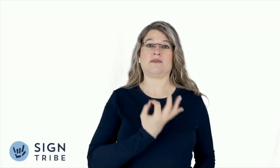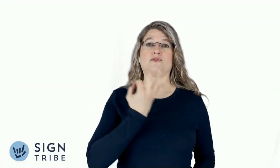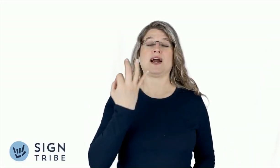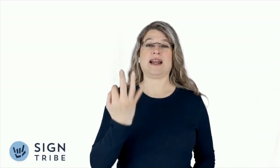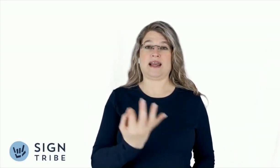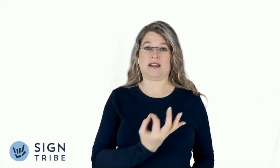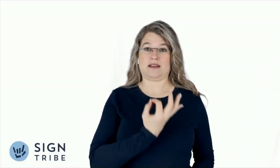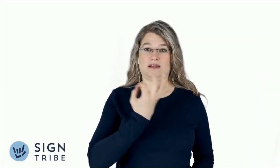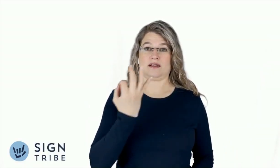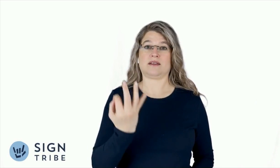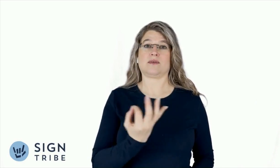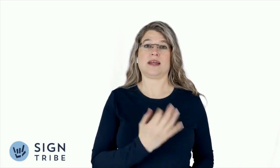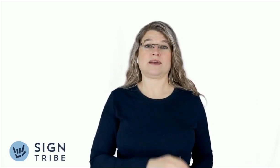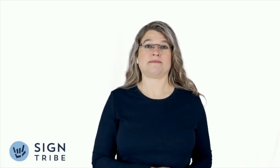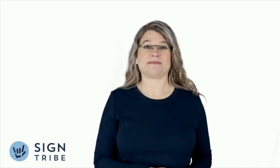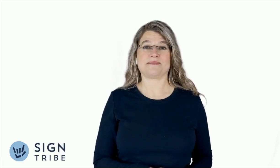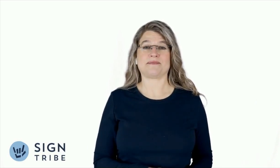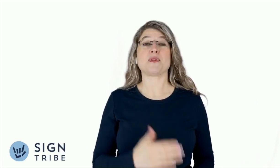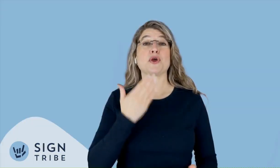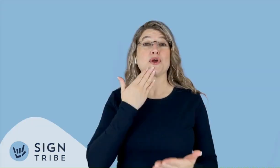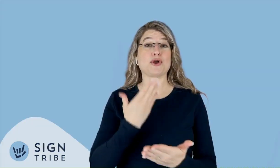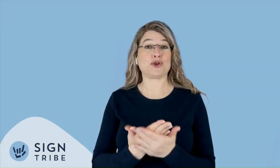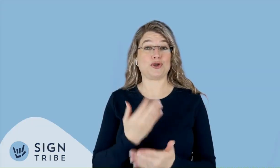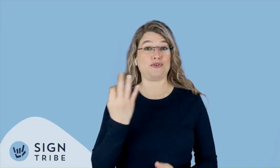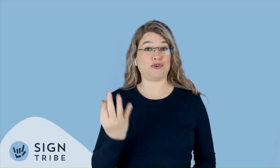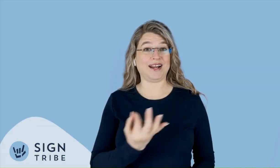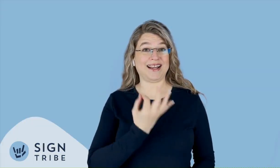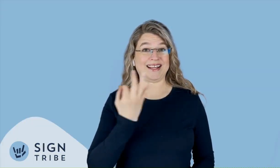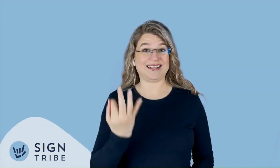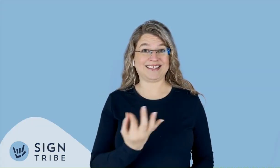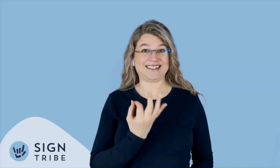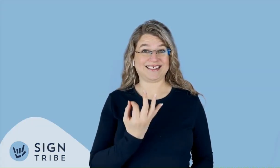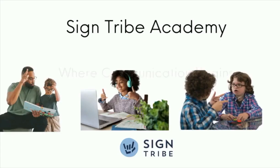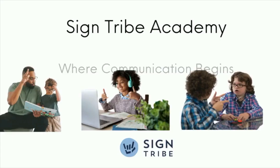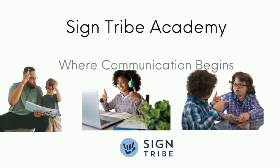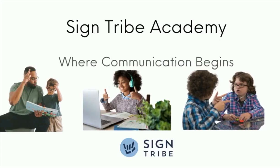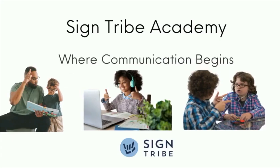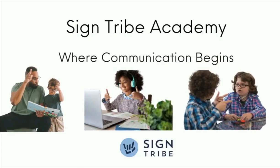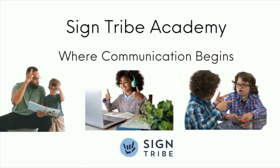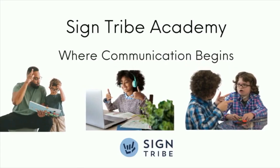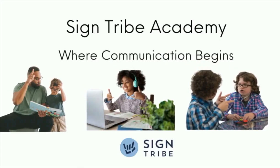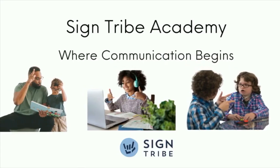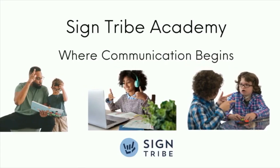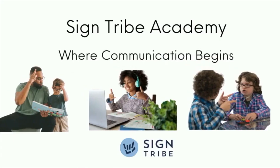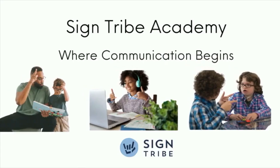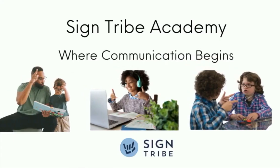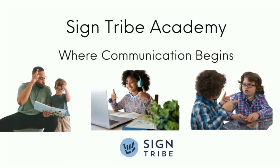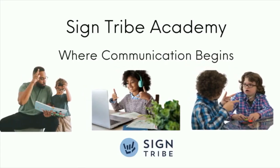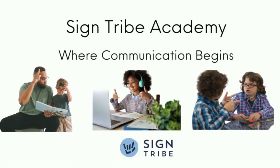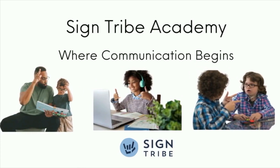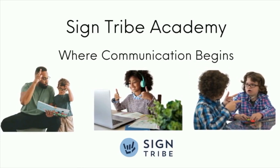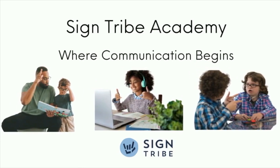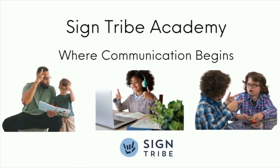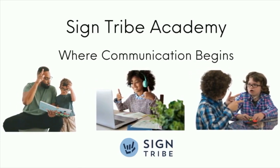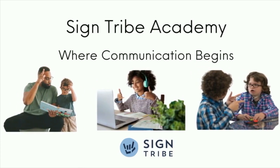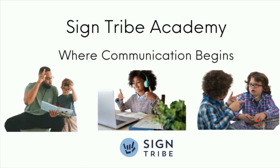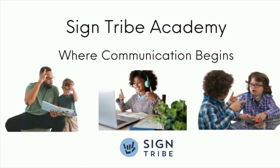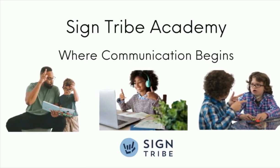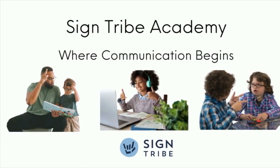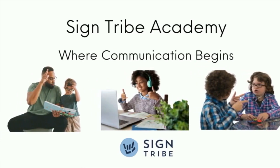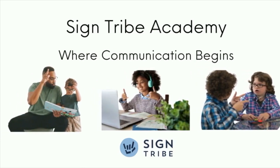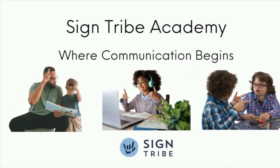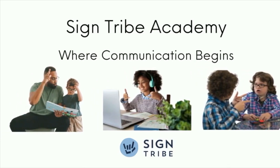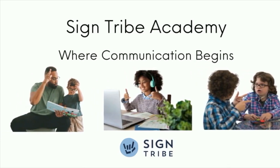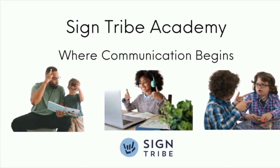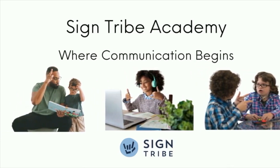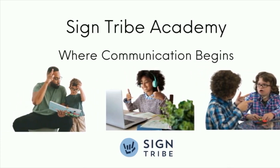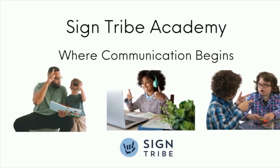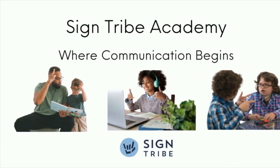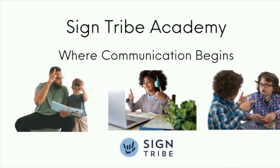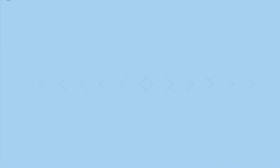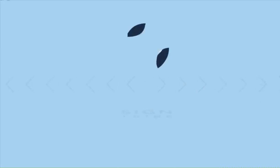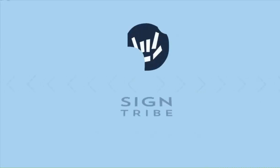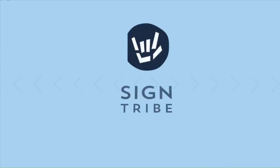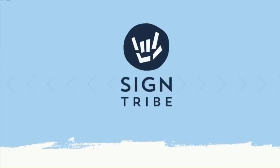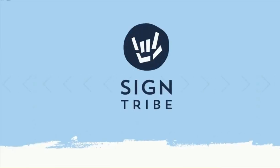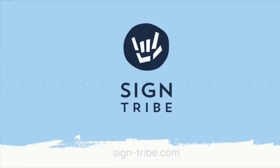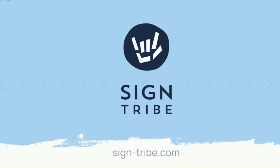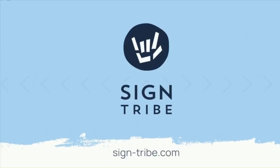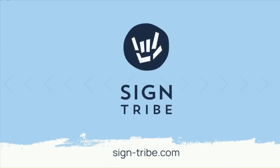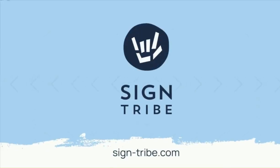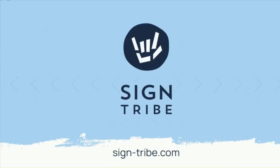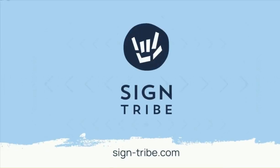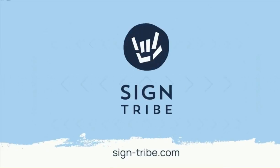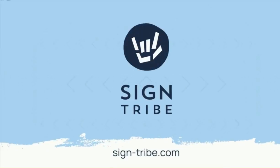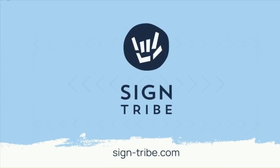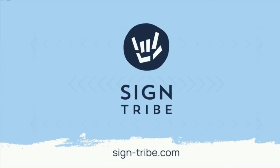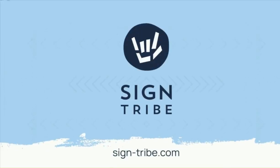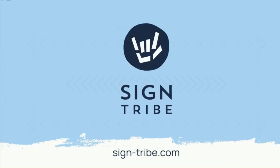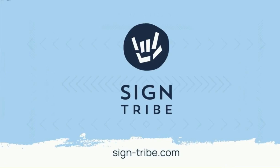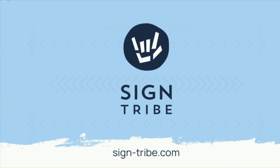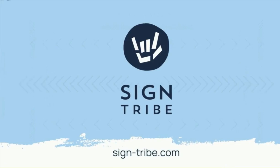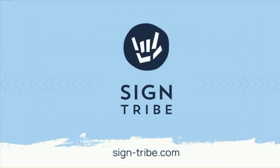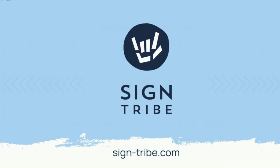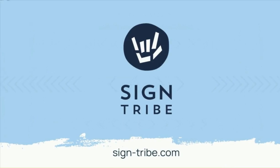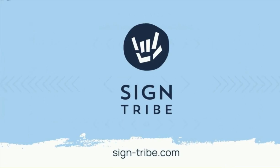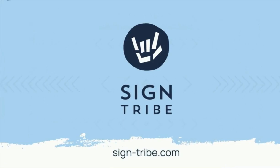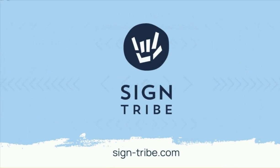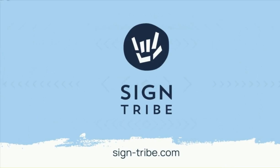Friday. Okay. Good Friday.